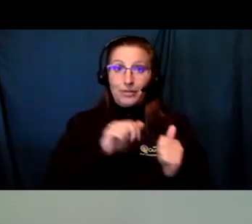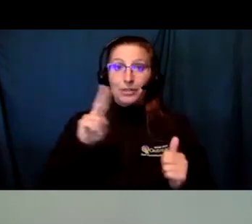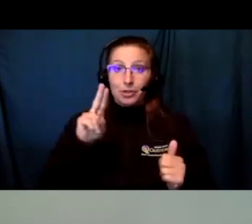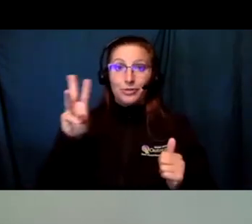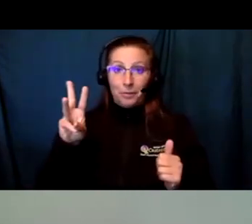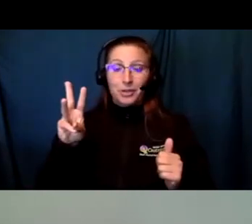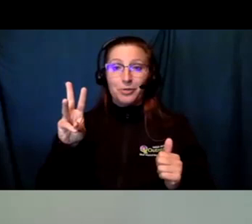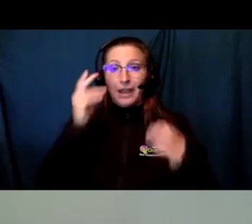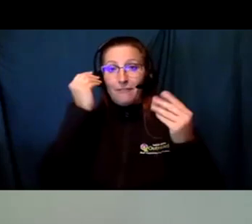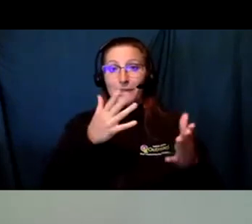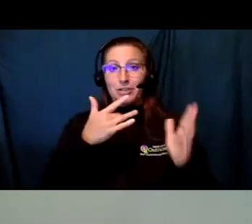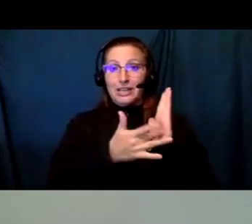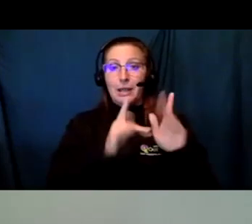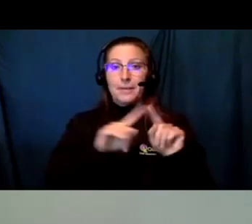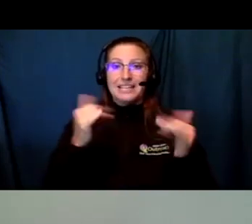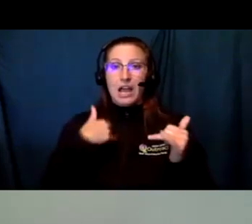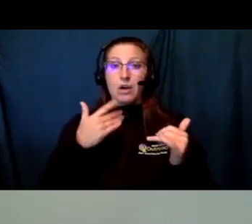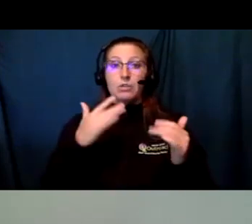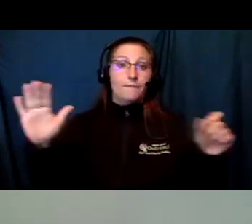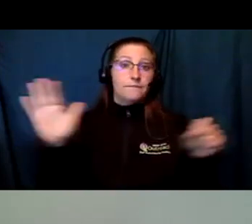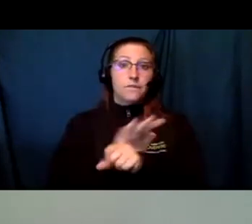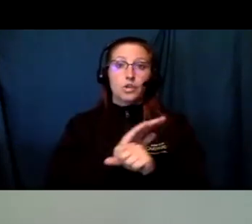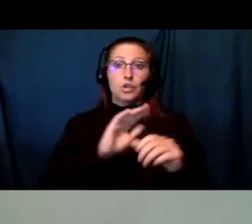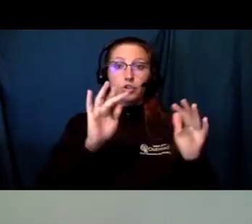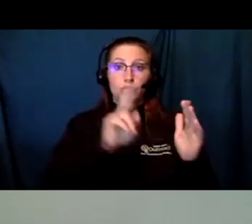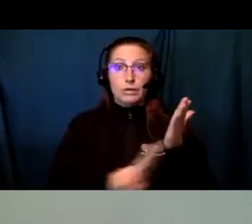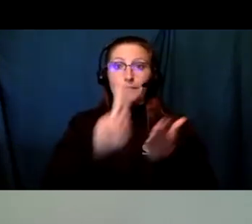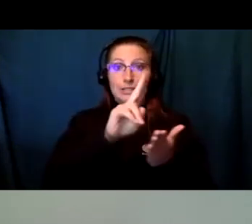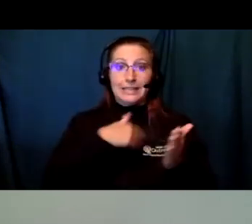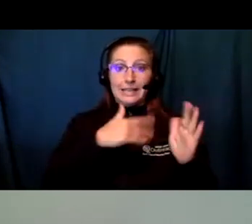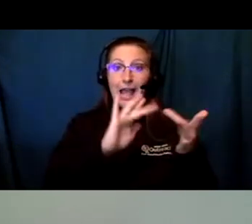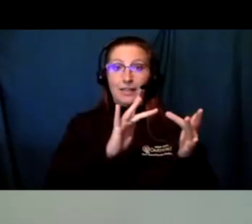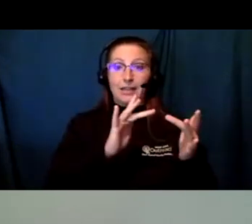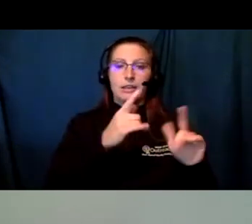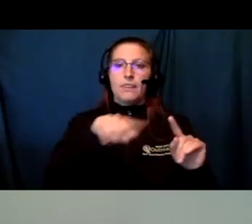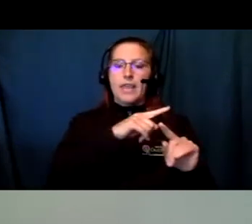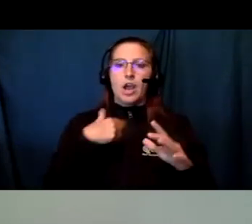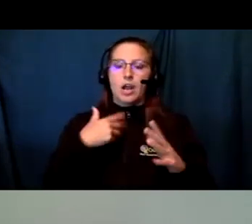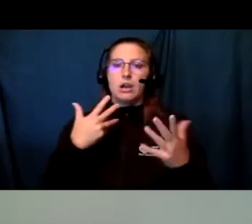the entire university going online, they are swamped right now and have not been able to